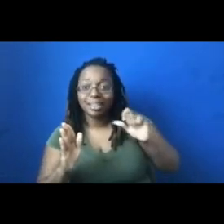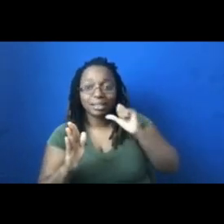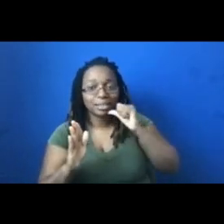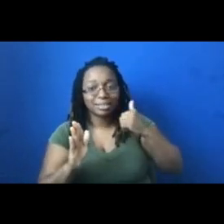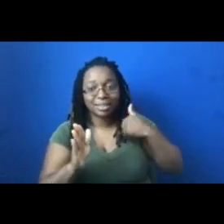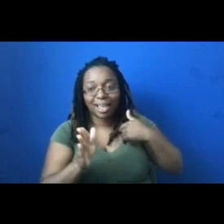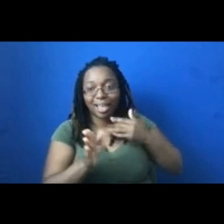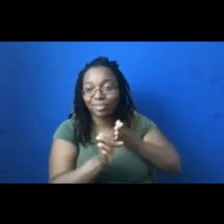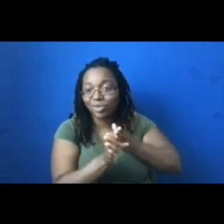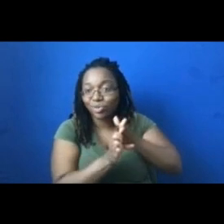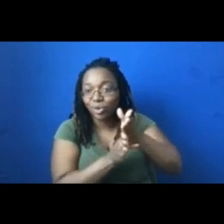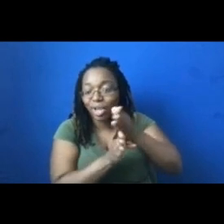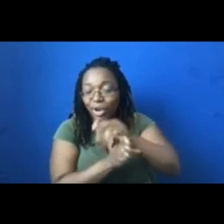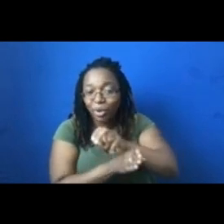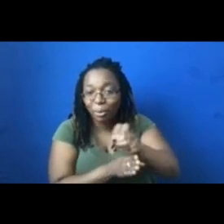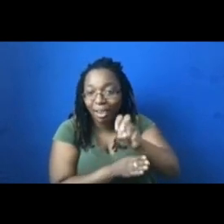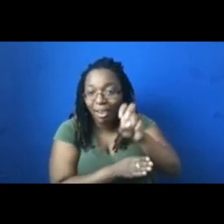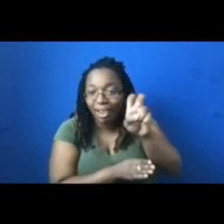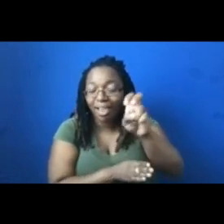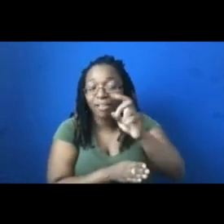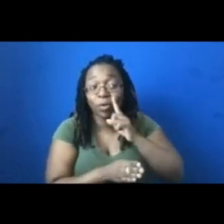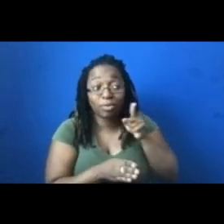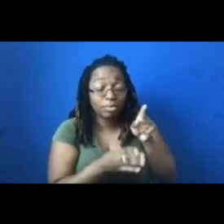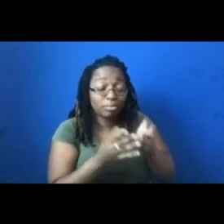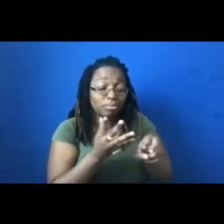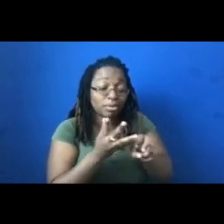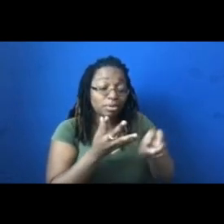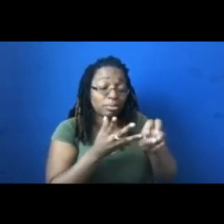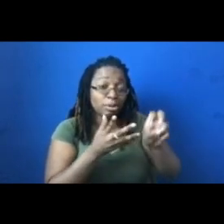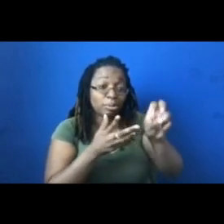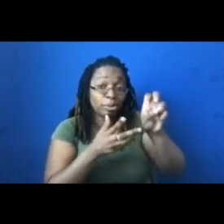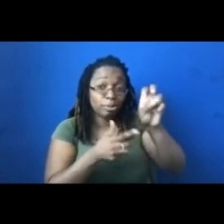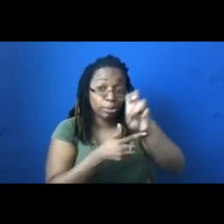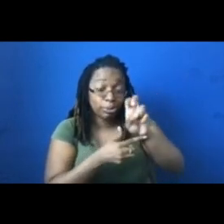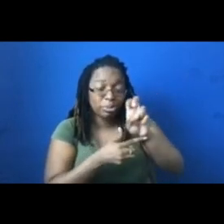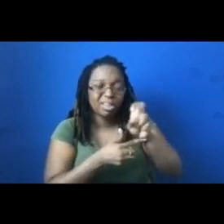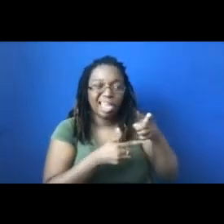advancement, and putting them into one that does is